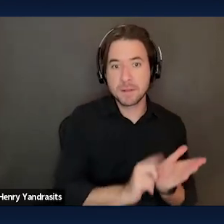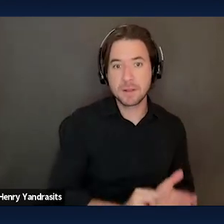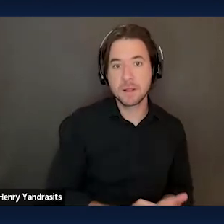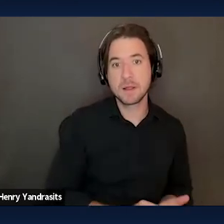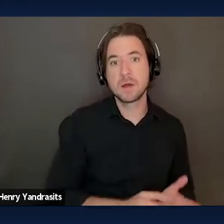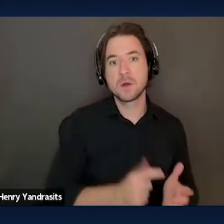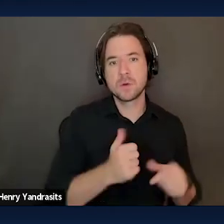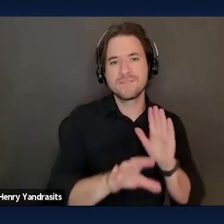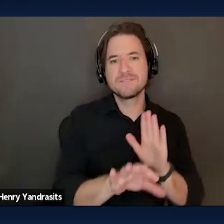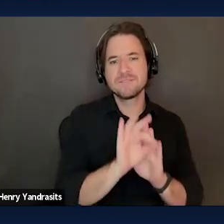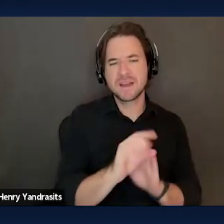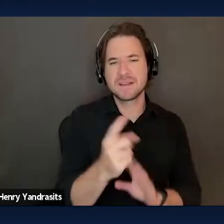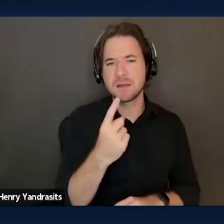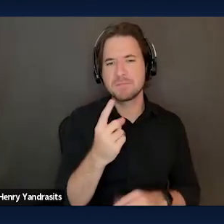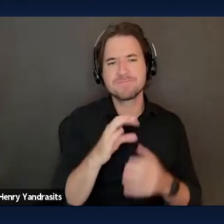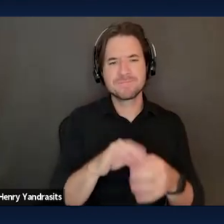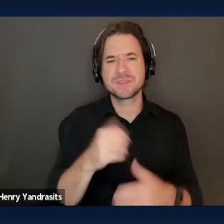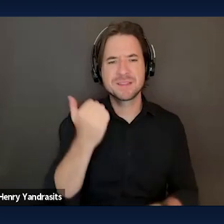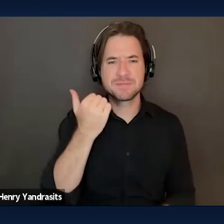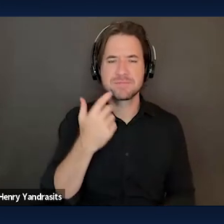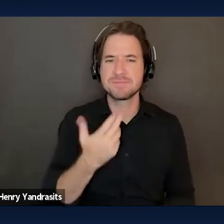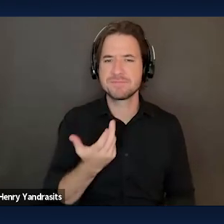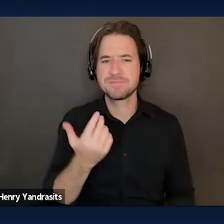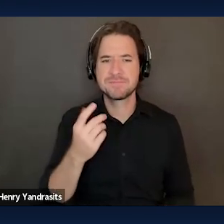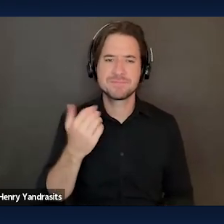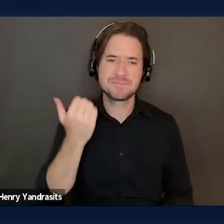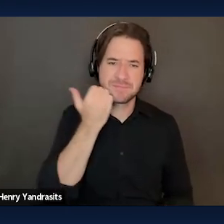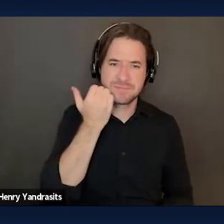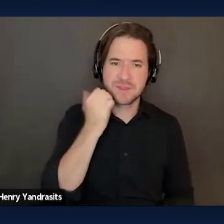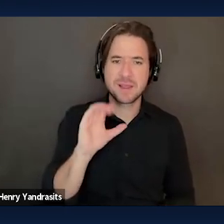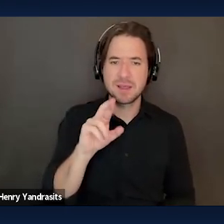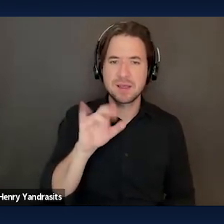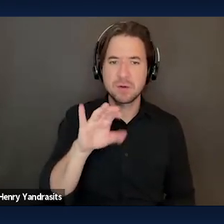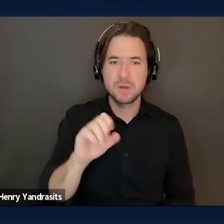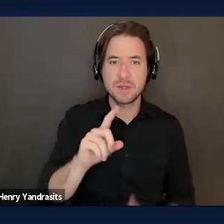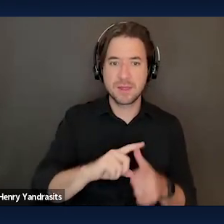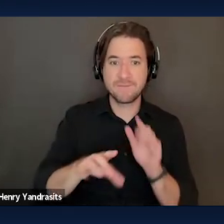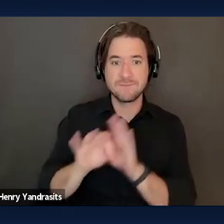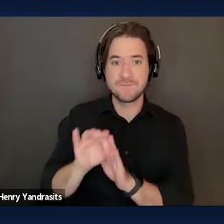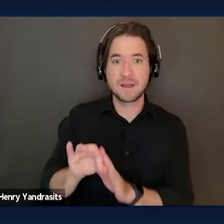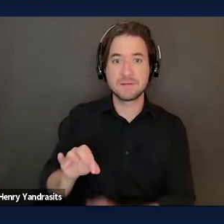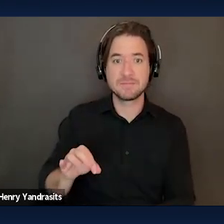looking for something about dental carries, and discovered that 4,000 of them are about blood cancer.